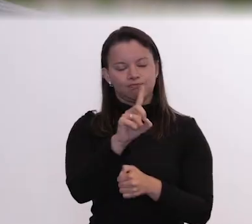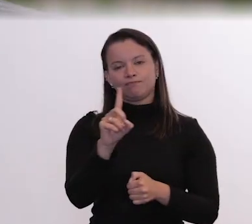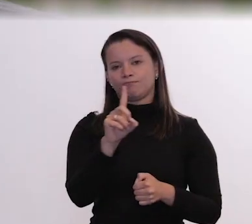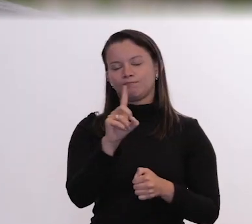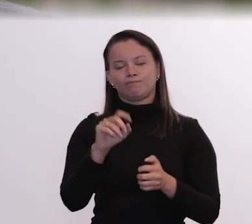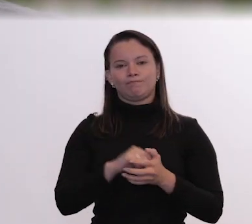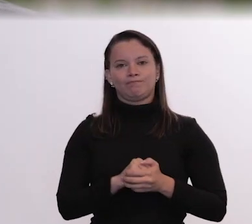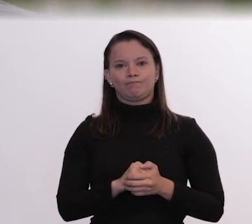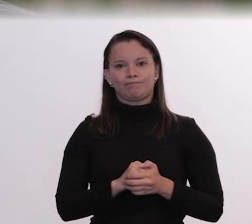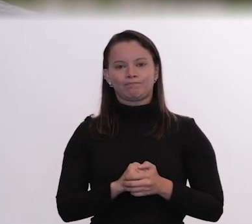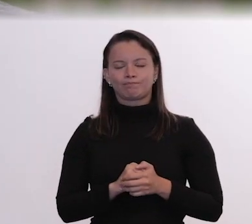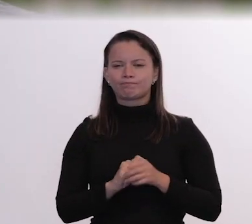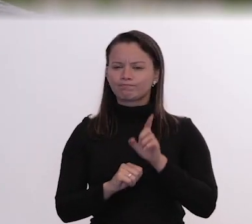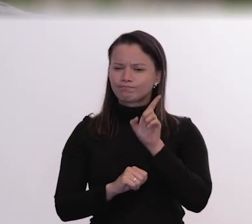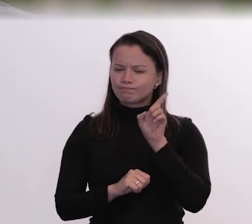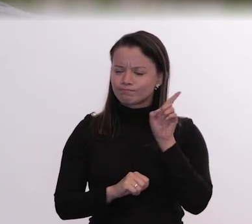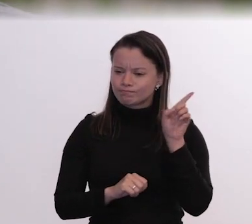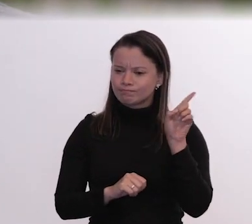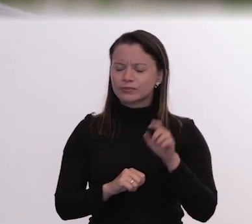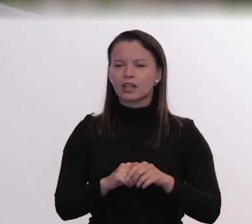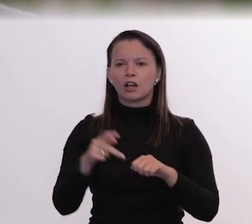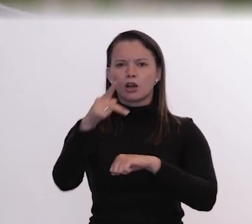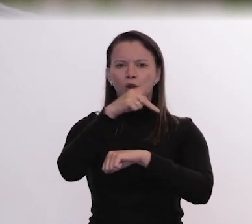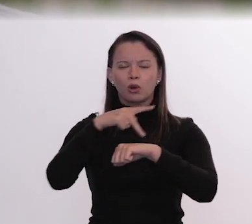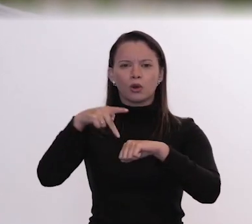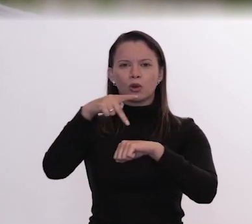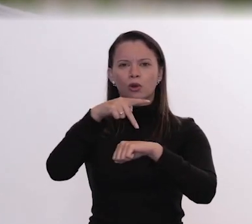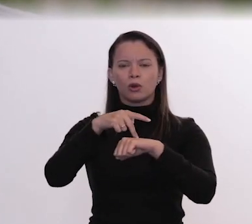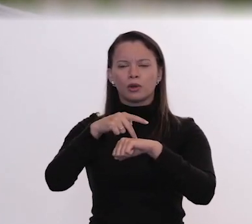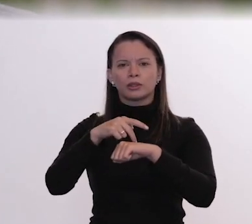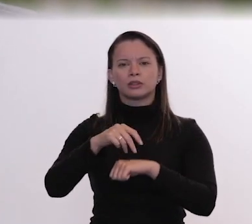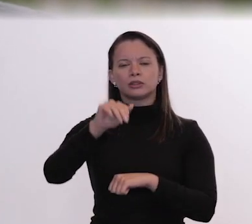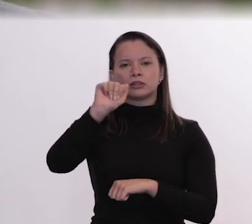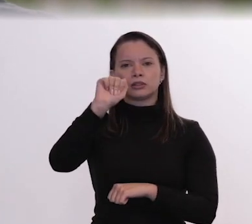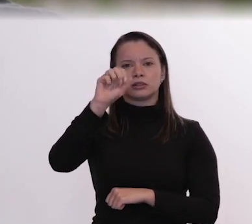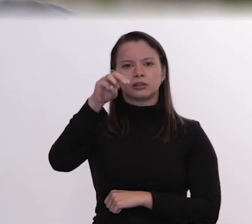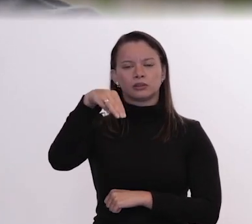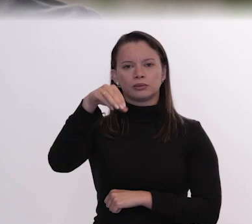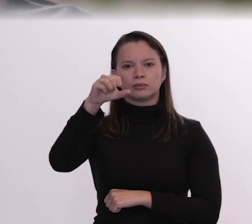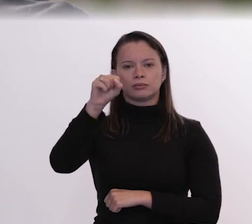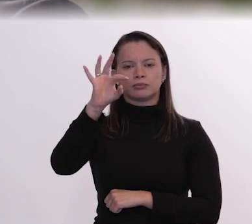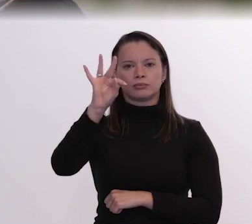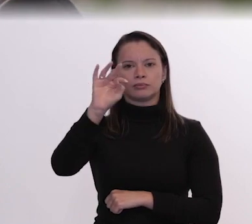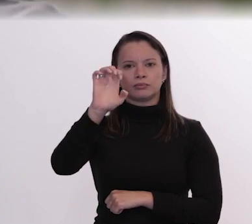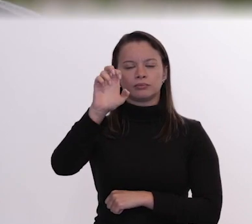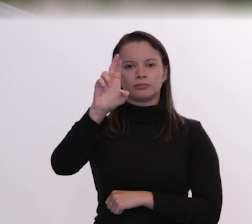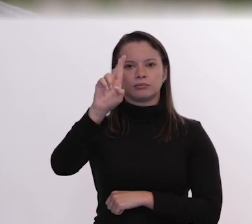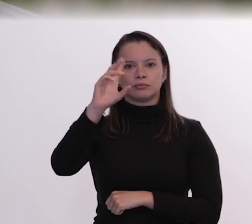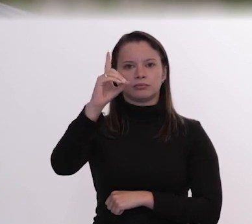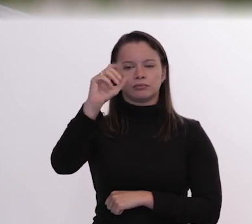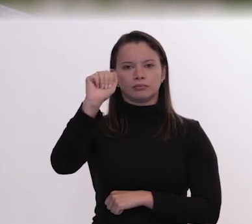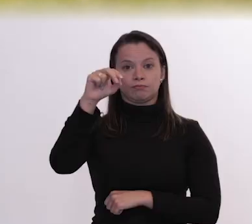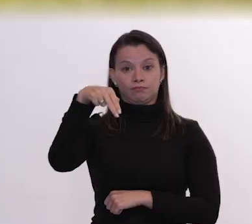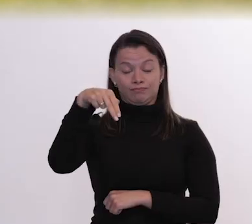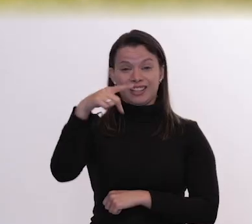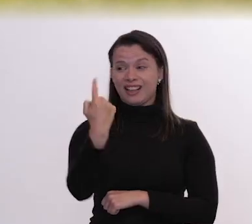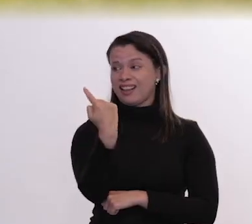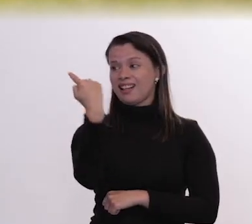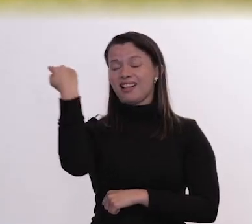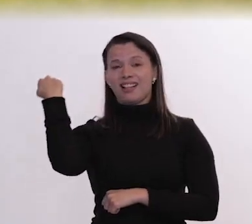The traffic in Amsterdam was chaotic in the 60s and nobody had the idea of asphalting the channels. I'm glad.